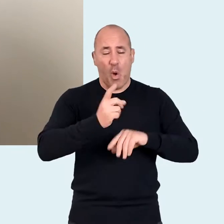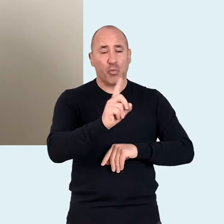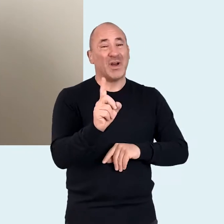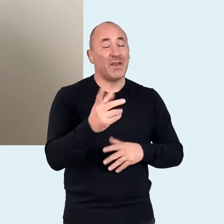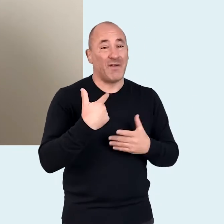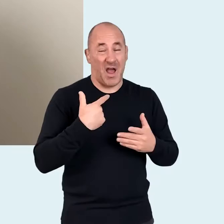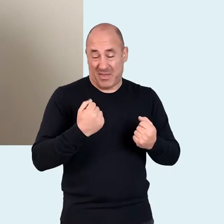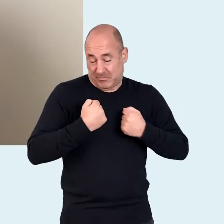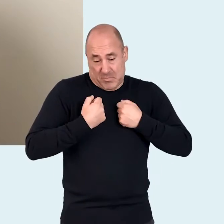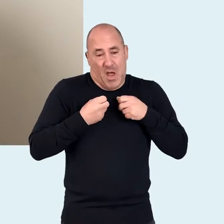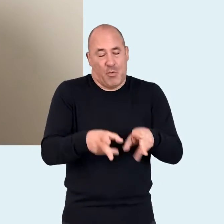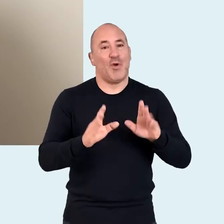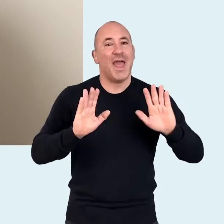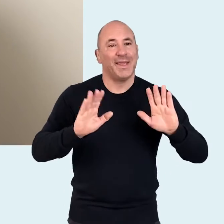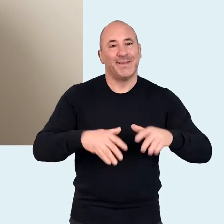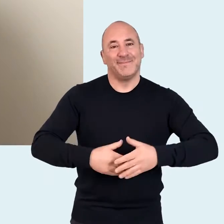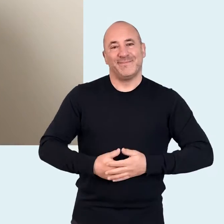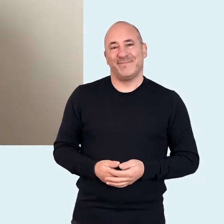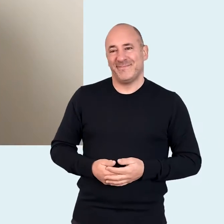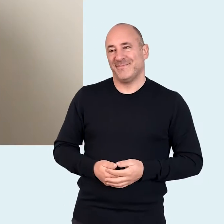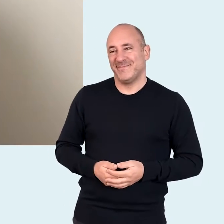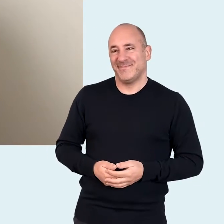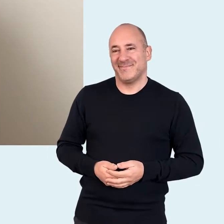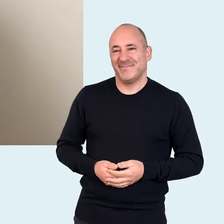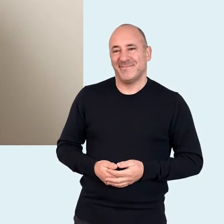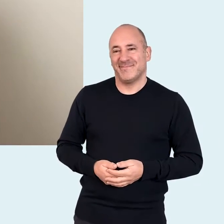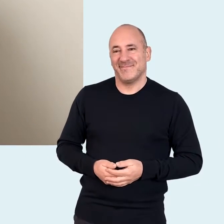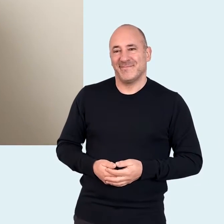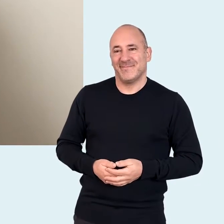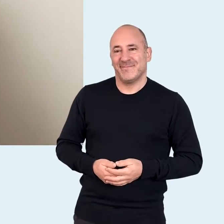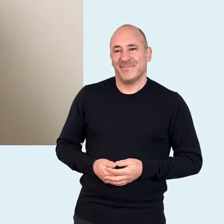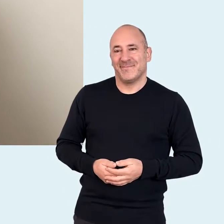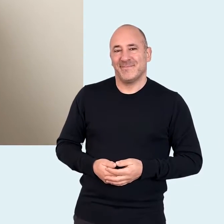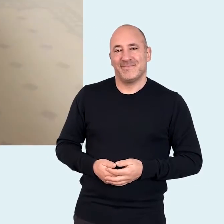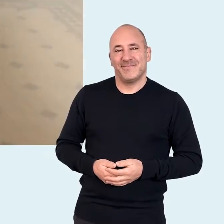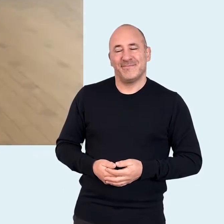I was working as a choreographer or working in any other settings.